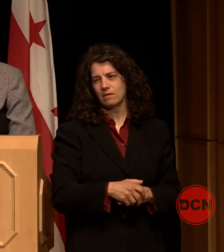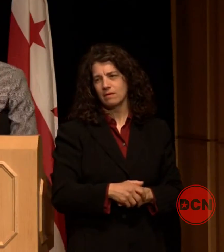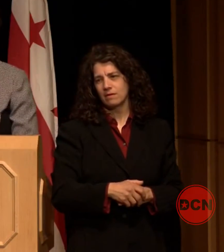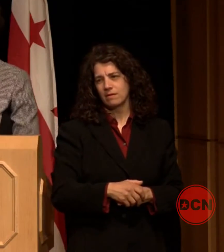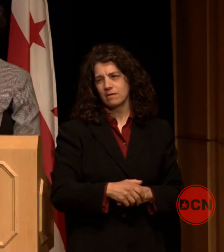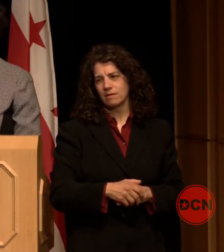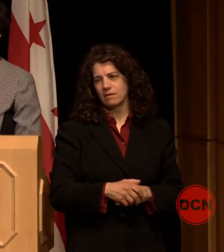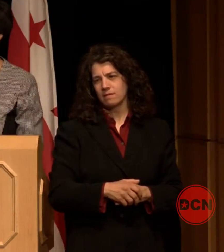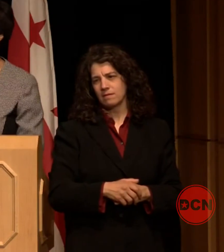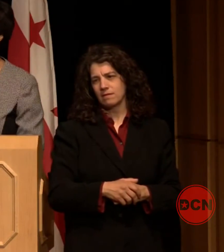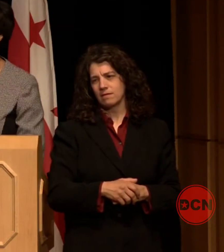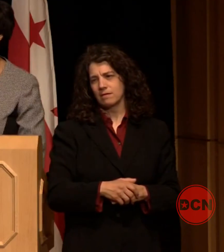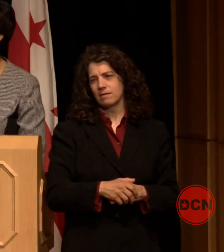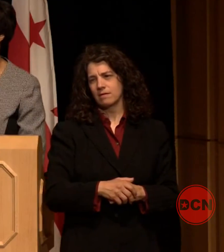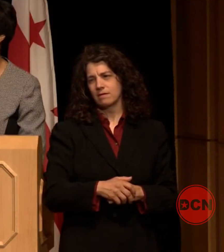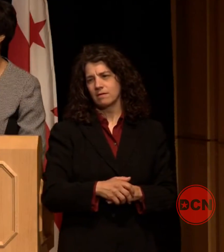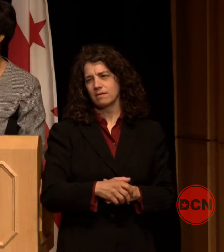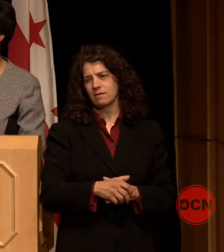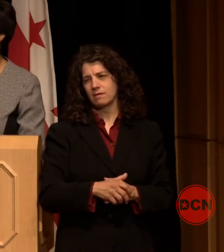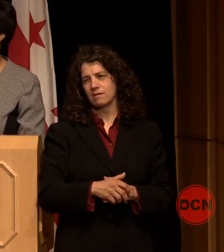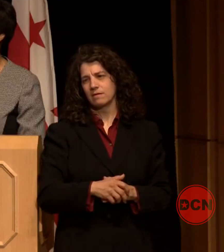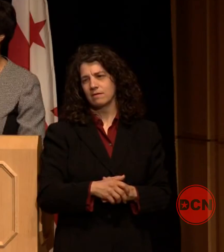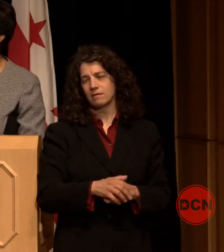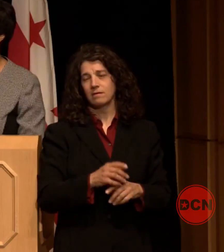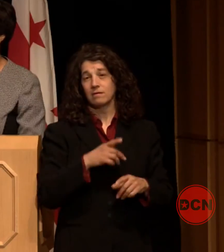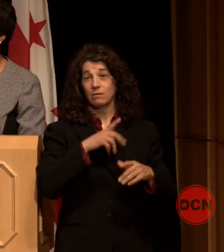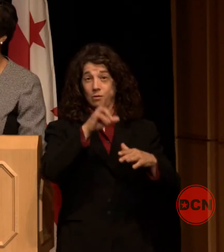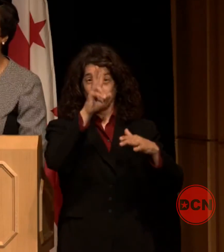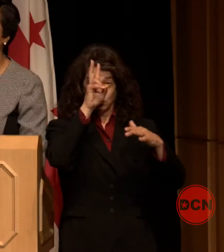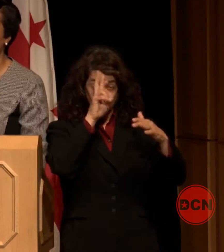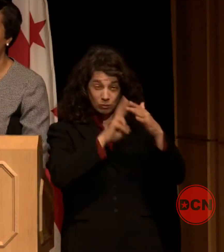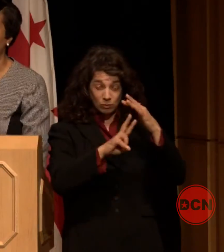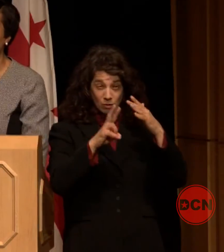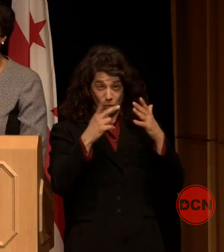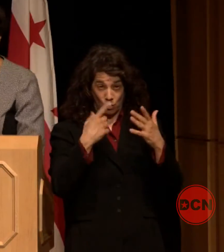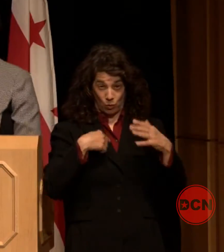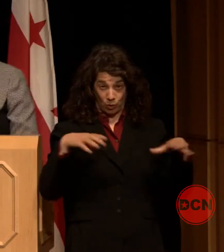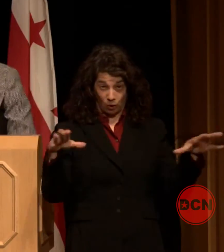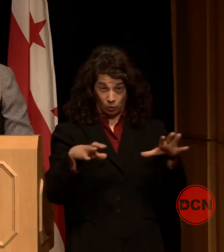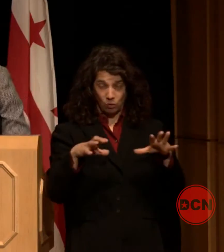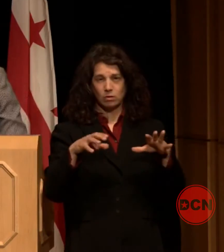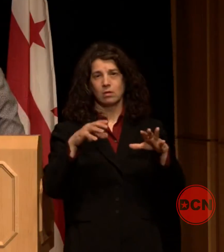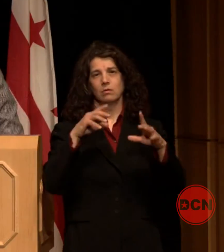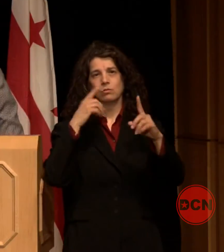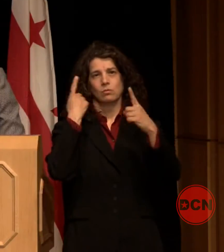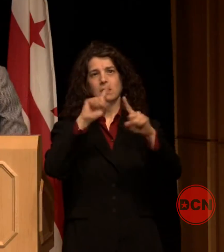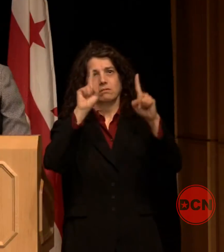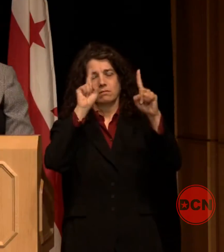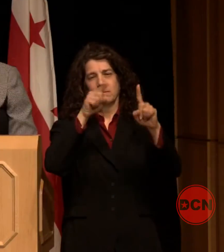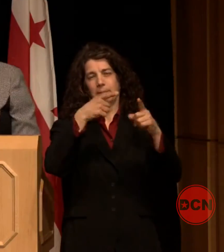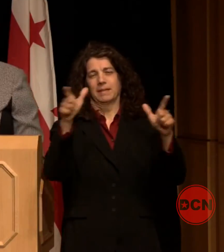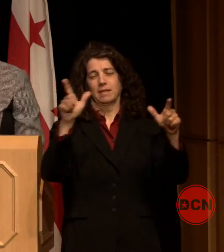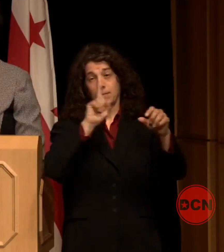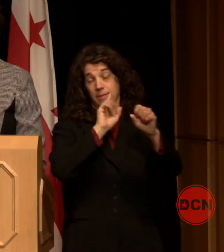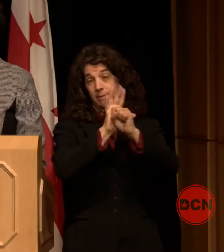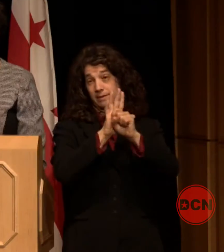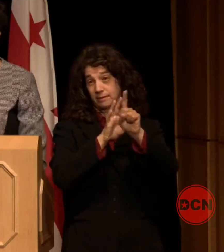WE DID AND MAKE BIG COMMITMENTS. THAT IS WHY EARLY ON WE MADE THE HUNDRED MILLION DOLLAR COMMITMENT TO AFFORDABLE HOUSING